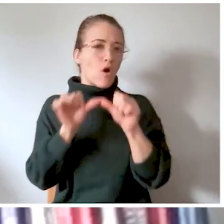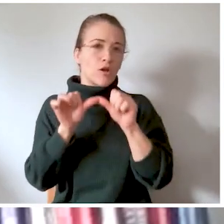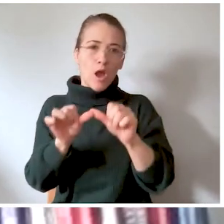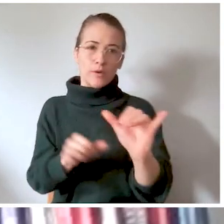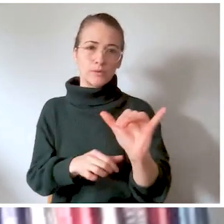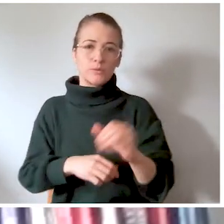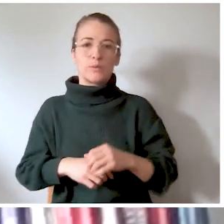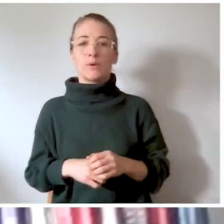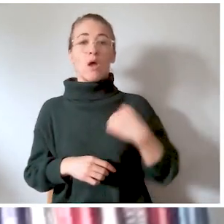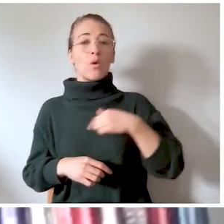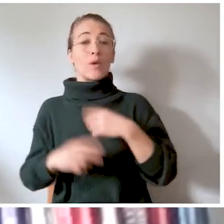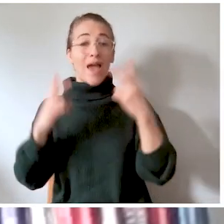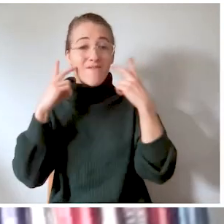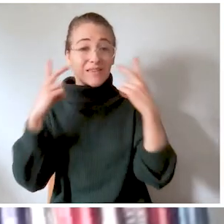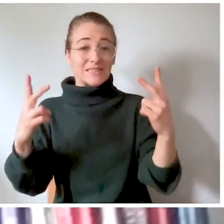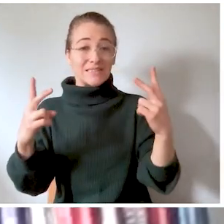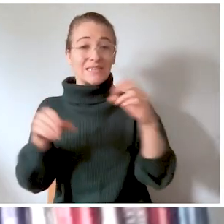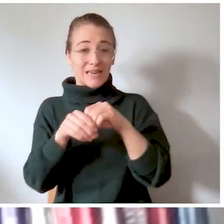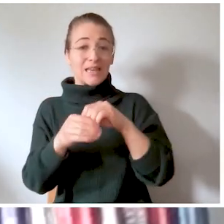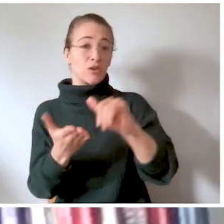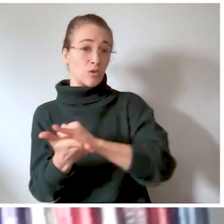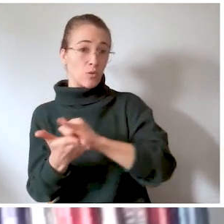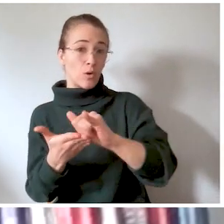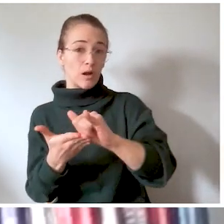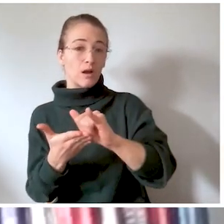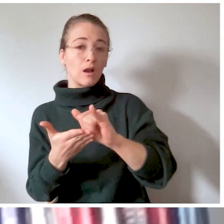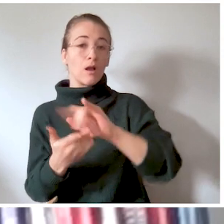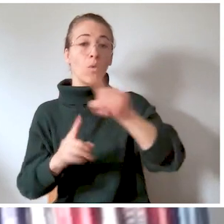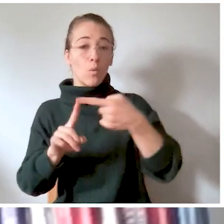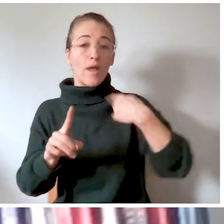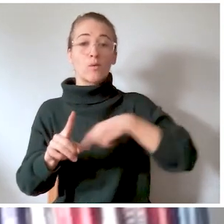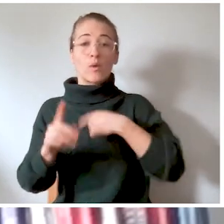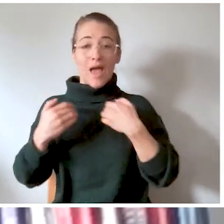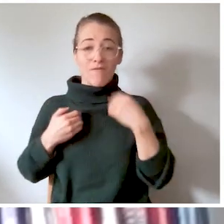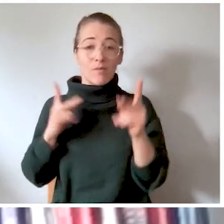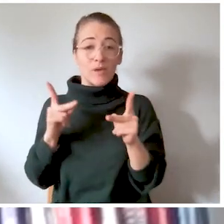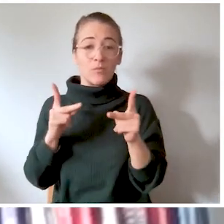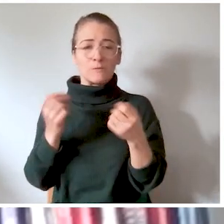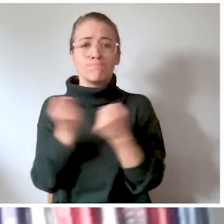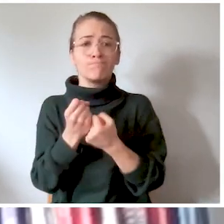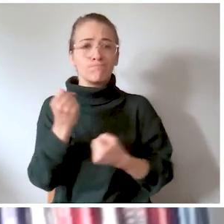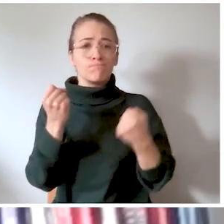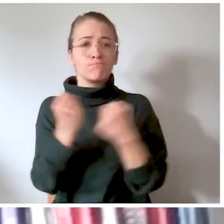And we have seen across the state that when we have people who are advocating for these issues,